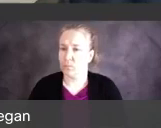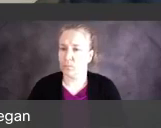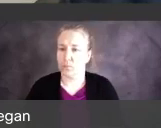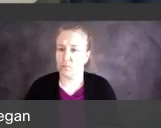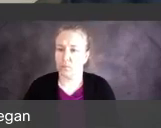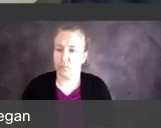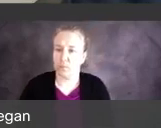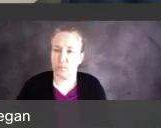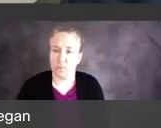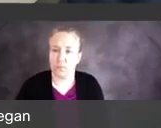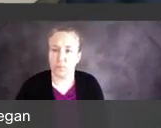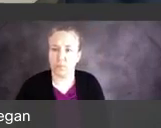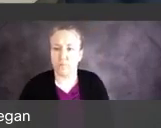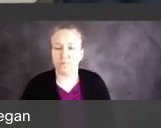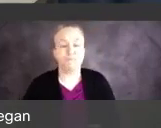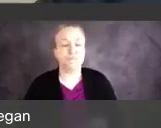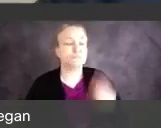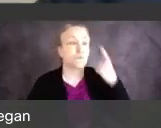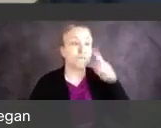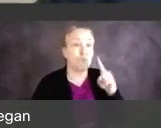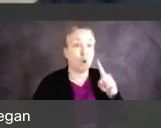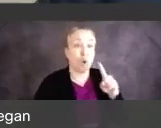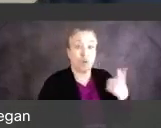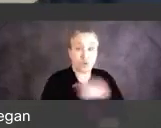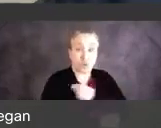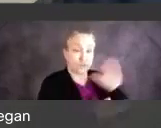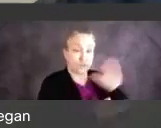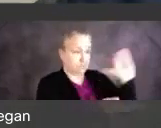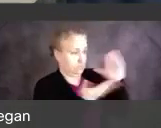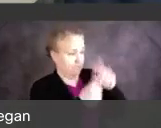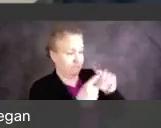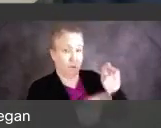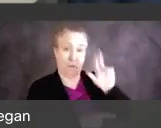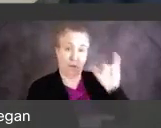[Commissioner Arkoosh] Well in terms of the doses received by the Montgomery County Office of Public Health,